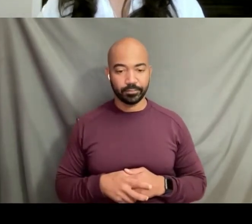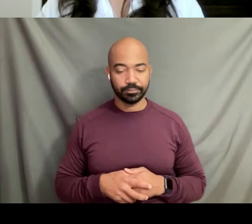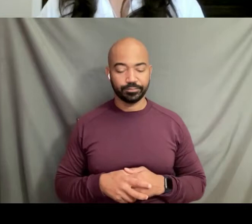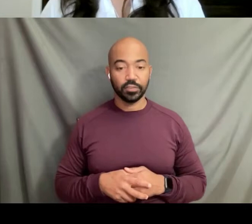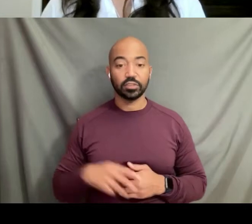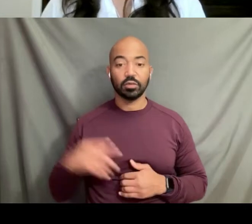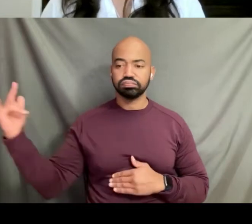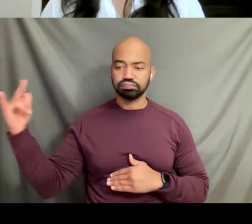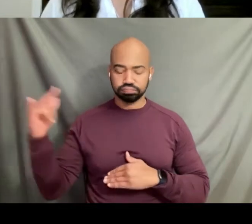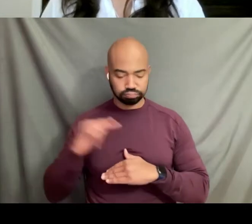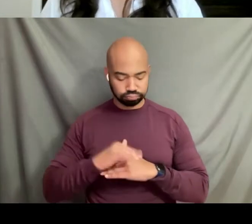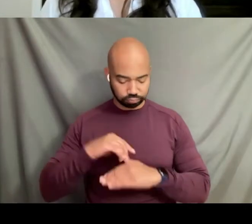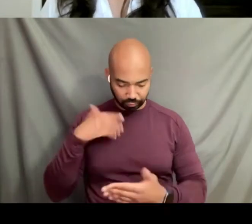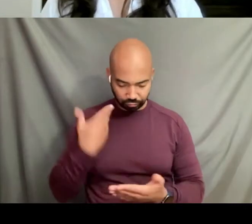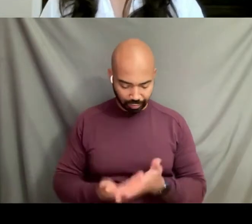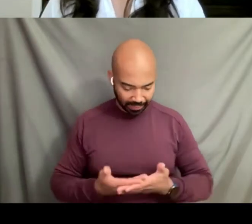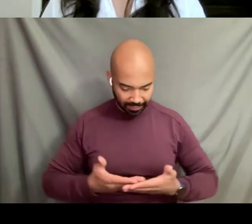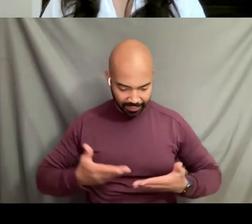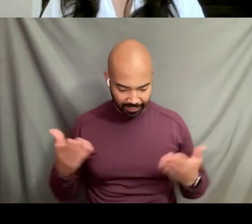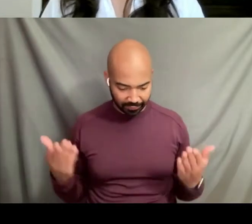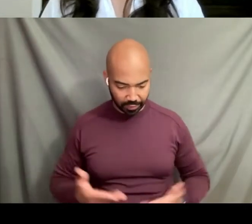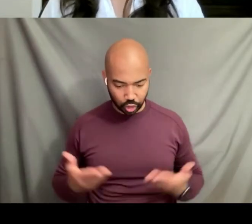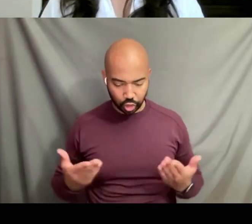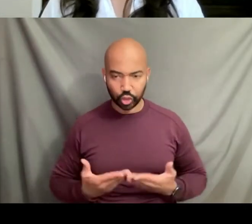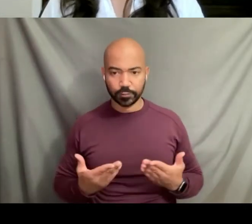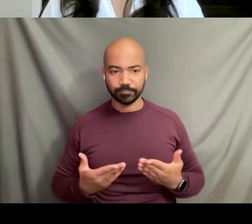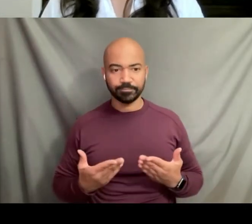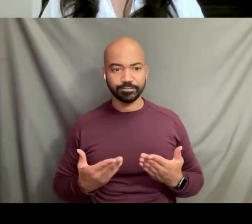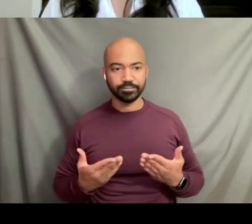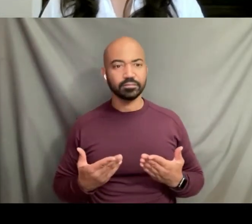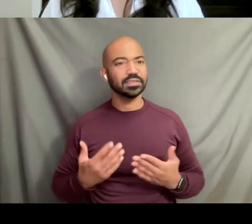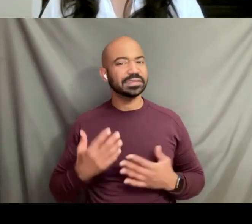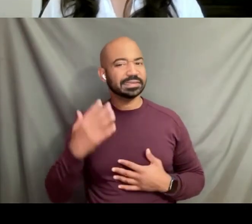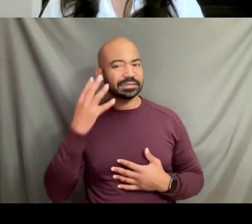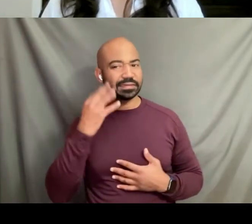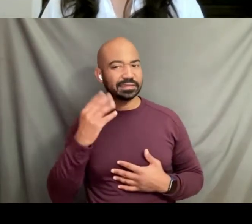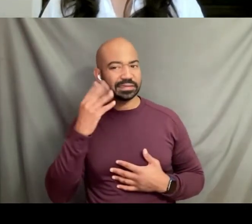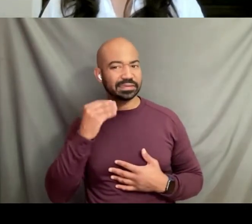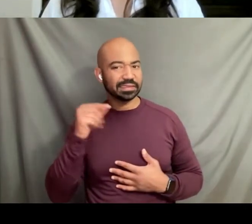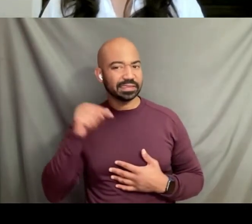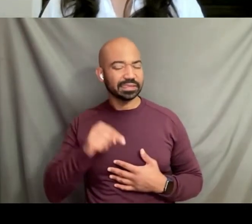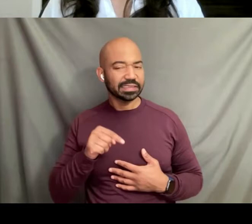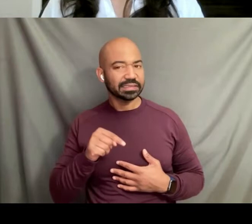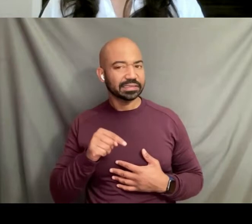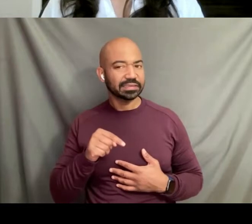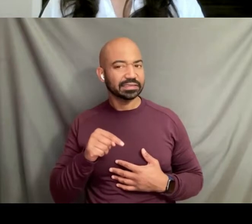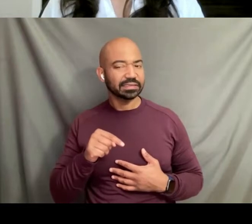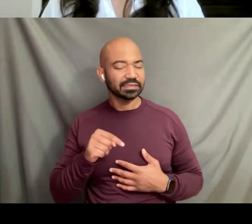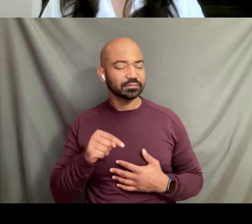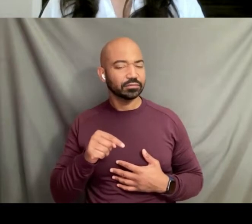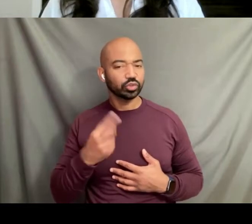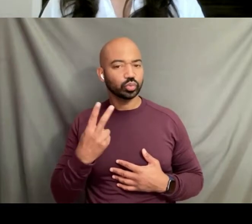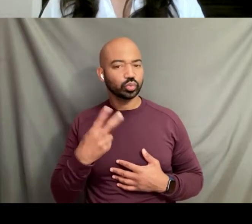having gone through this searching for two years, does it mean that there was an equal opportunity?